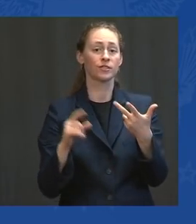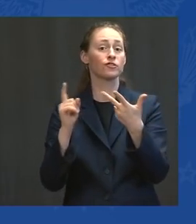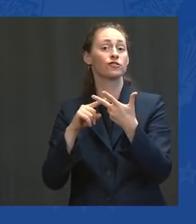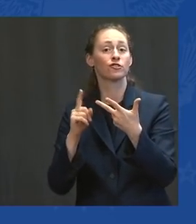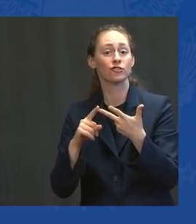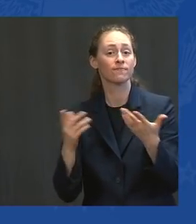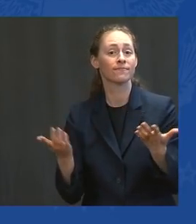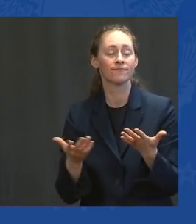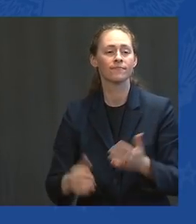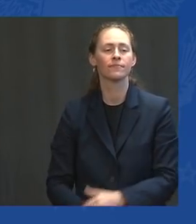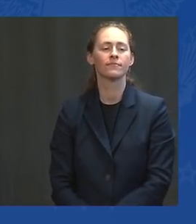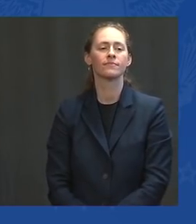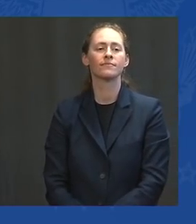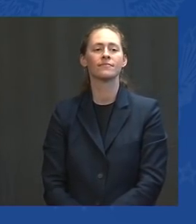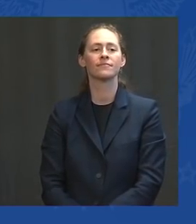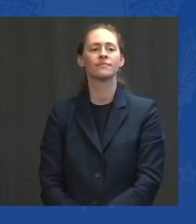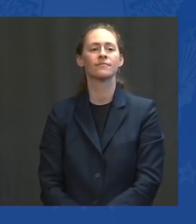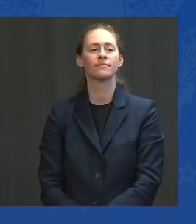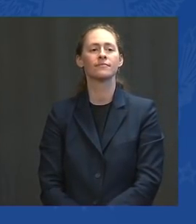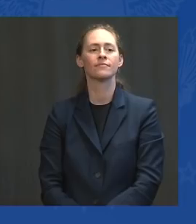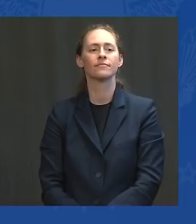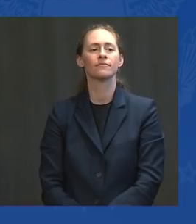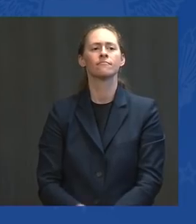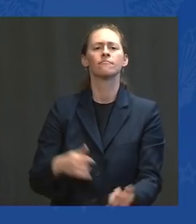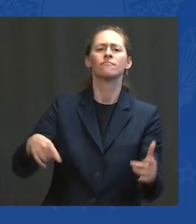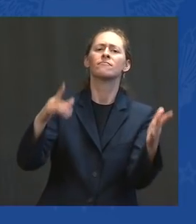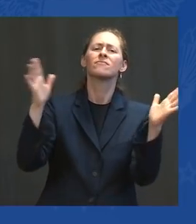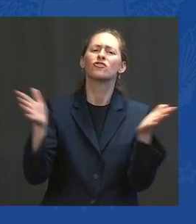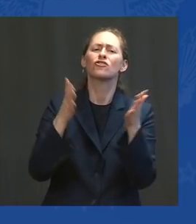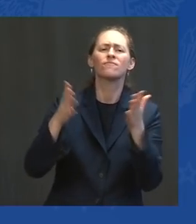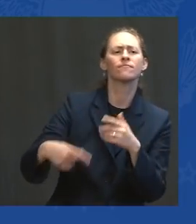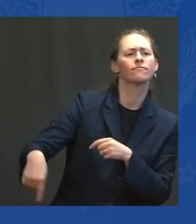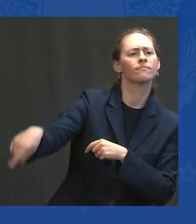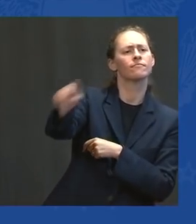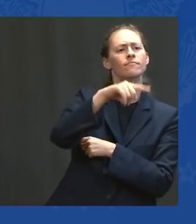to get vaccines to your family doctors and other doctors who serve younger people